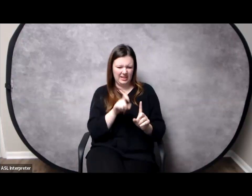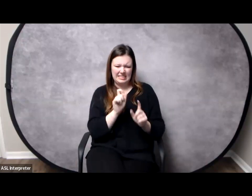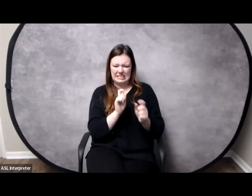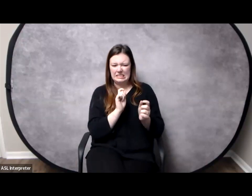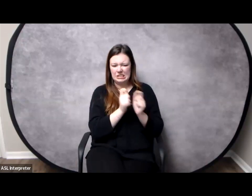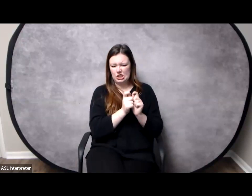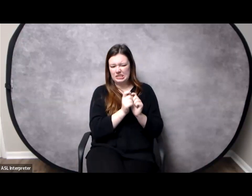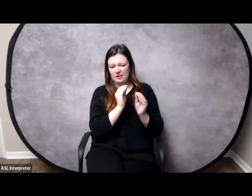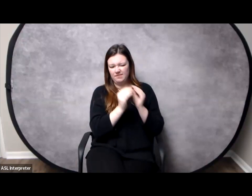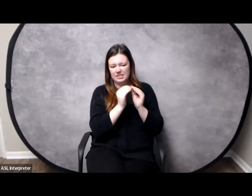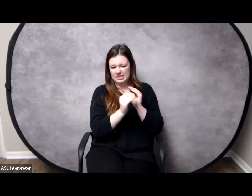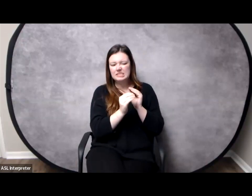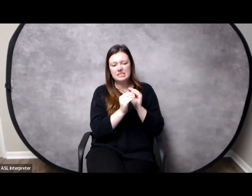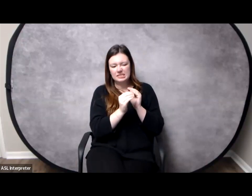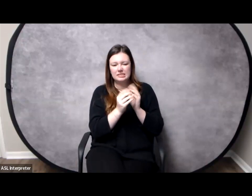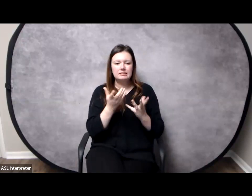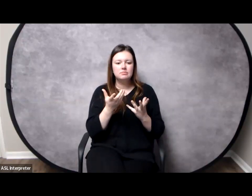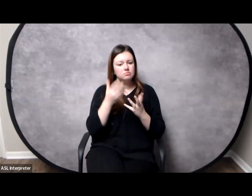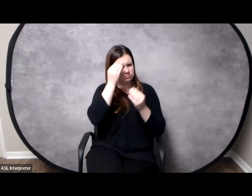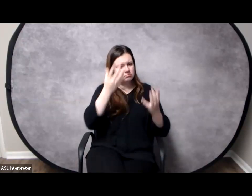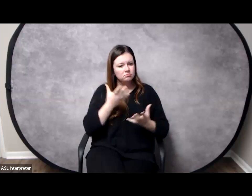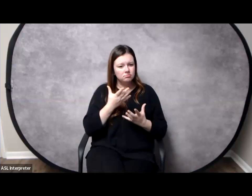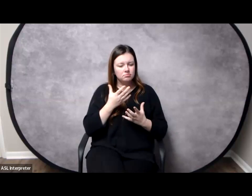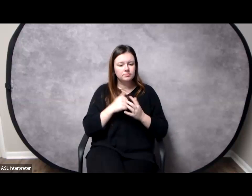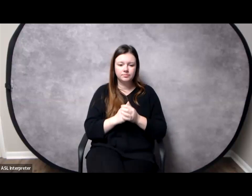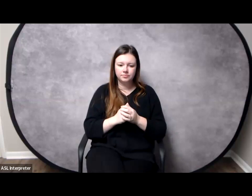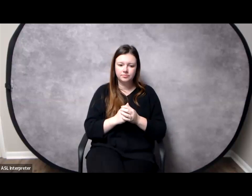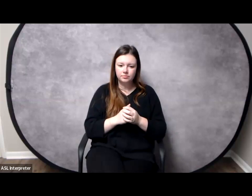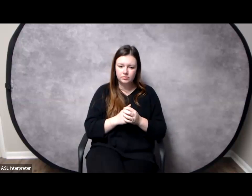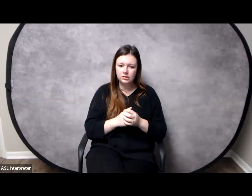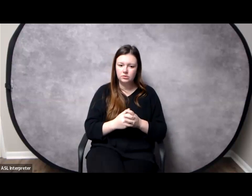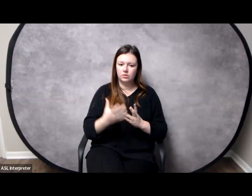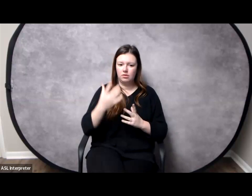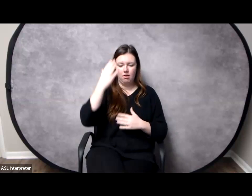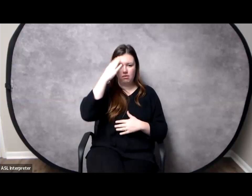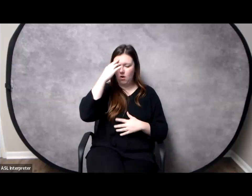But again, as I said, there's a lot here. I didn't touch on illegal use of drugs.